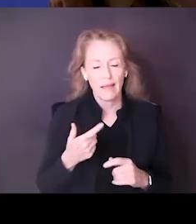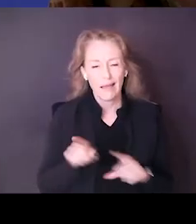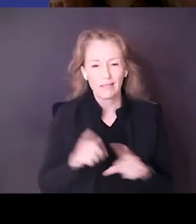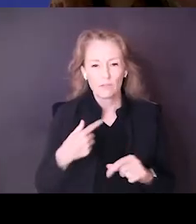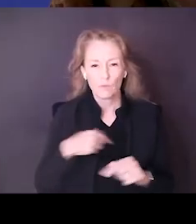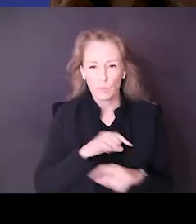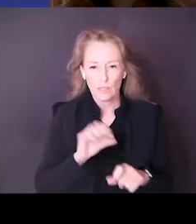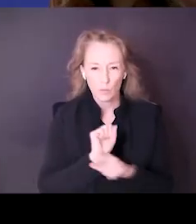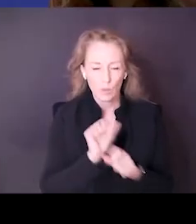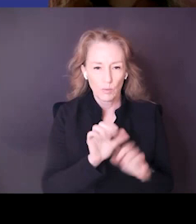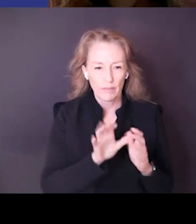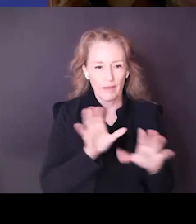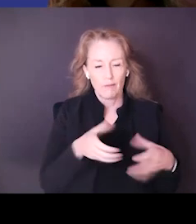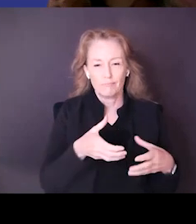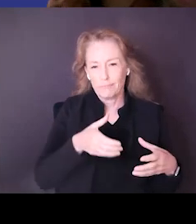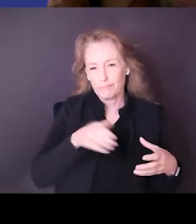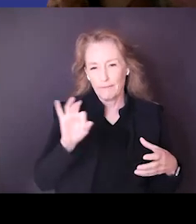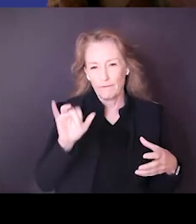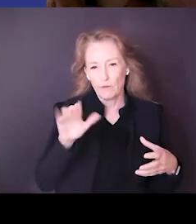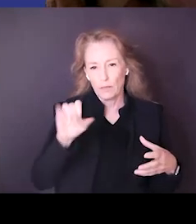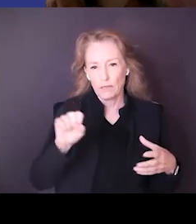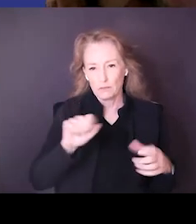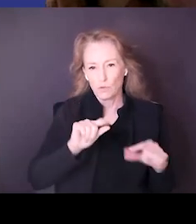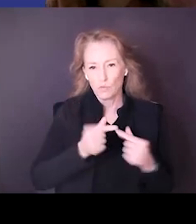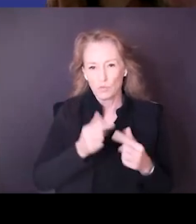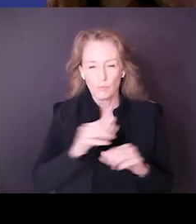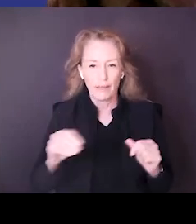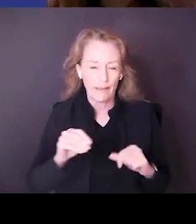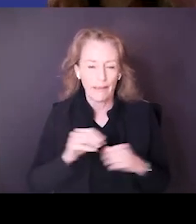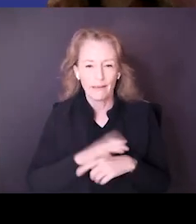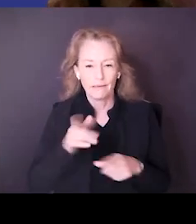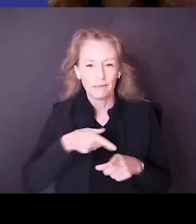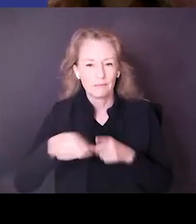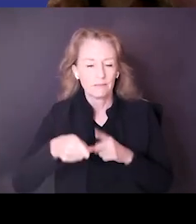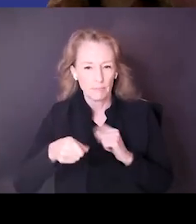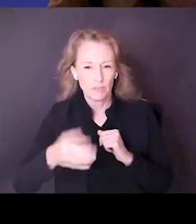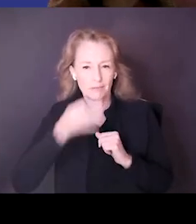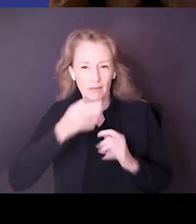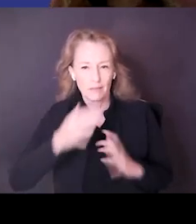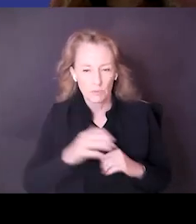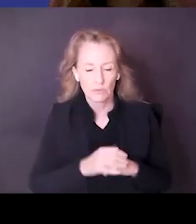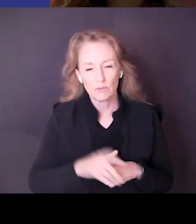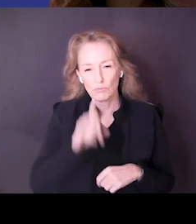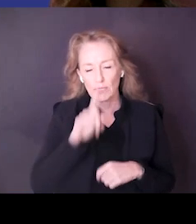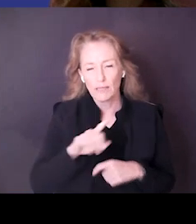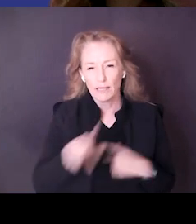EXPERTS IS THERE IS A GAP IN REALLY HELPING HER SUPPORT WORKERS